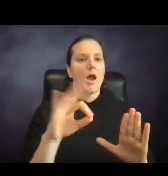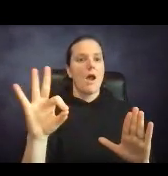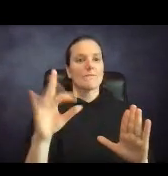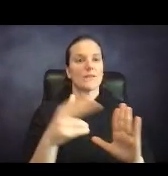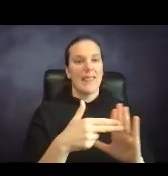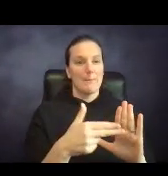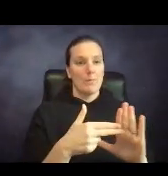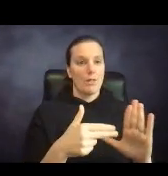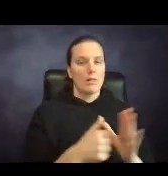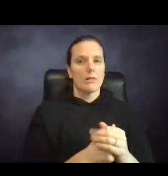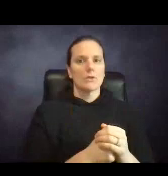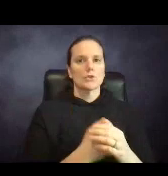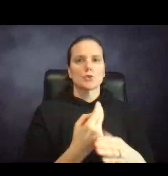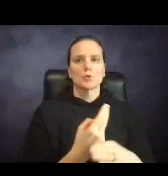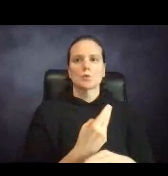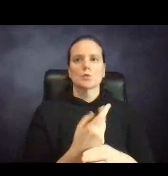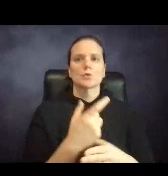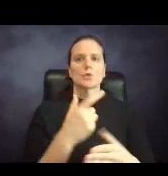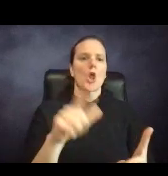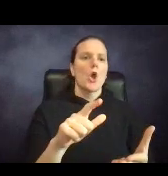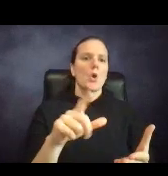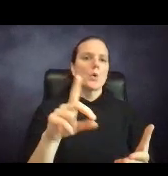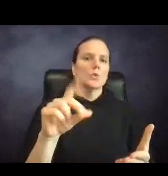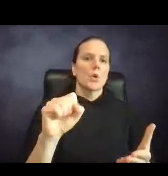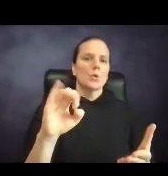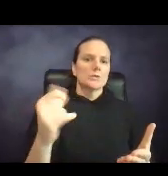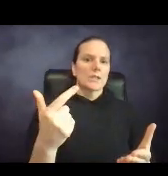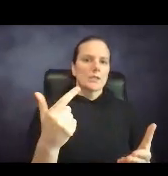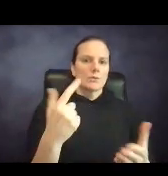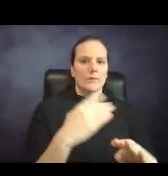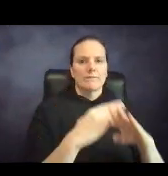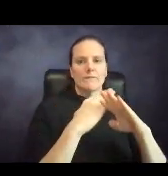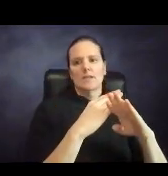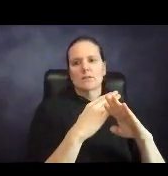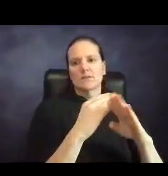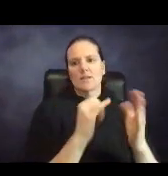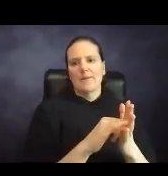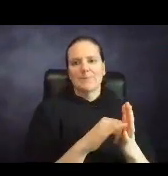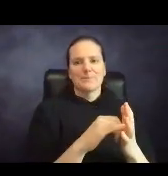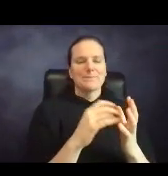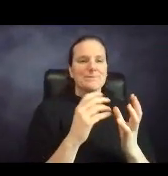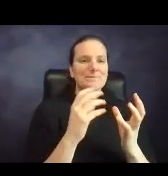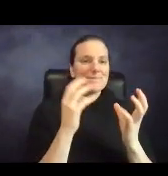and we use low precise dosing to prevent ization. So hair growth along through here,